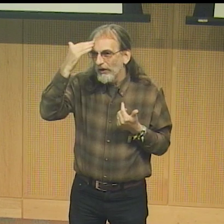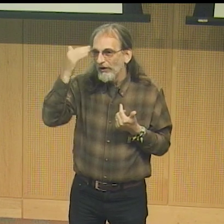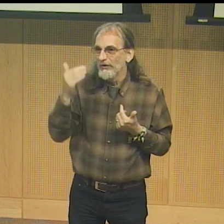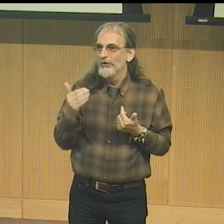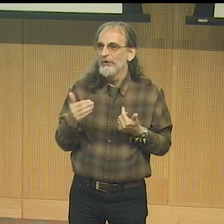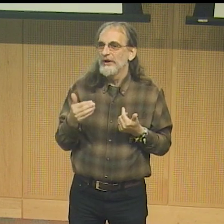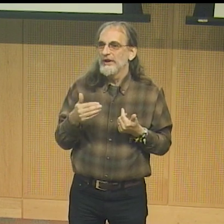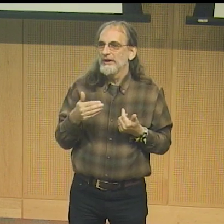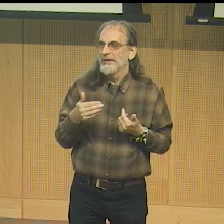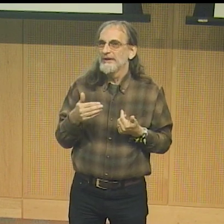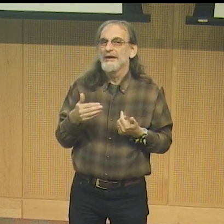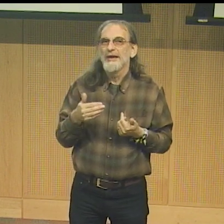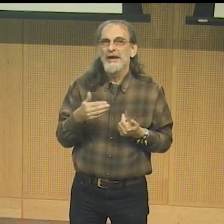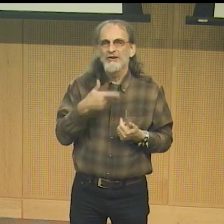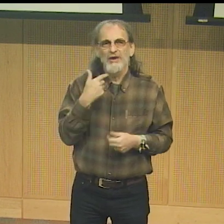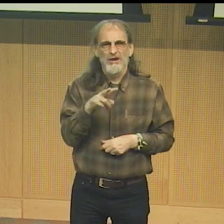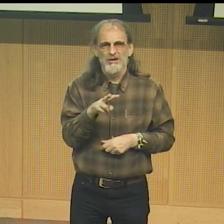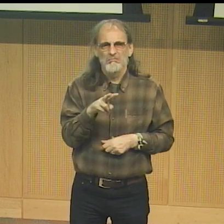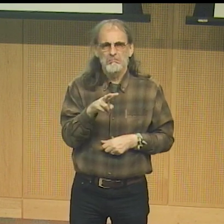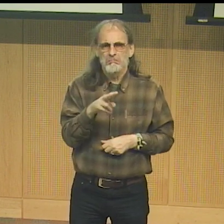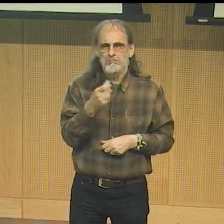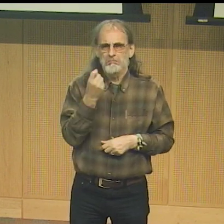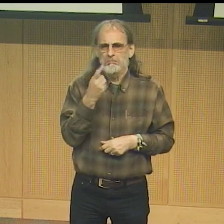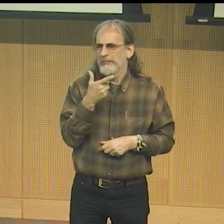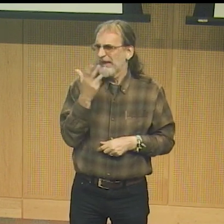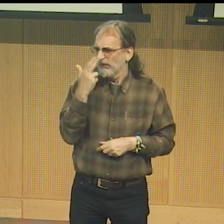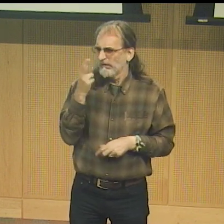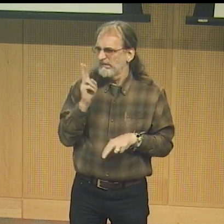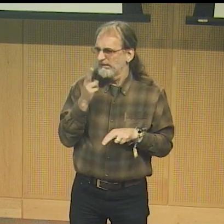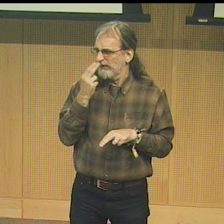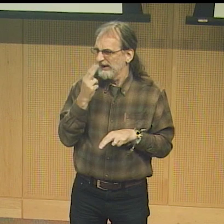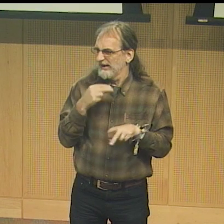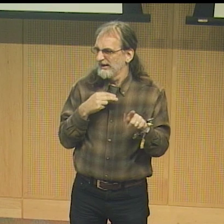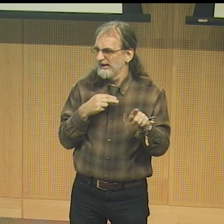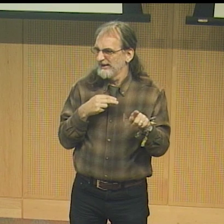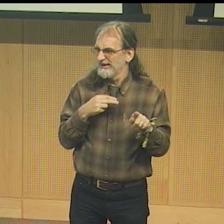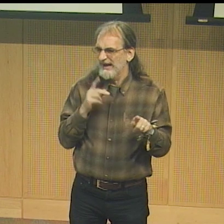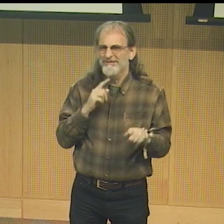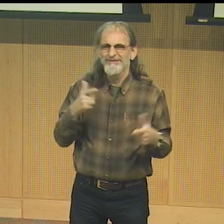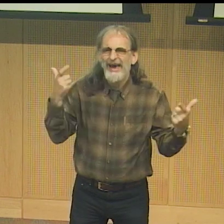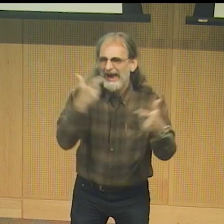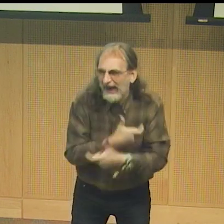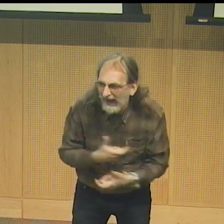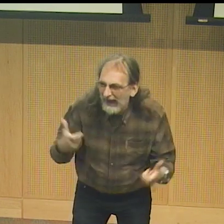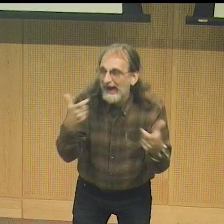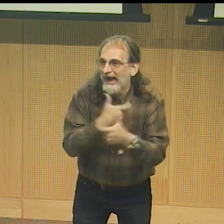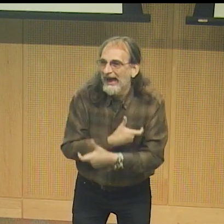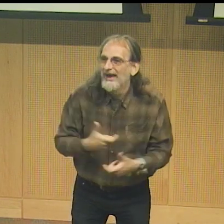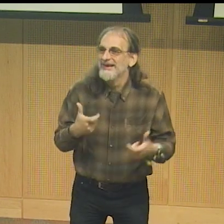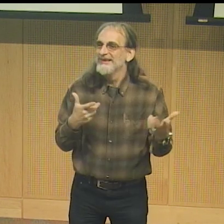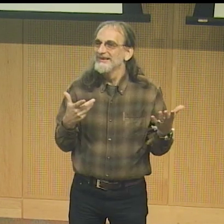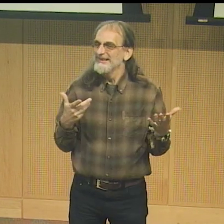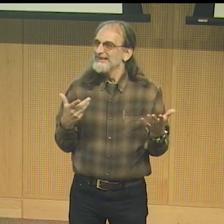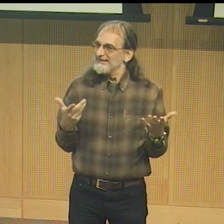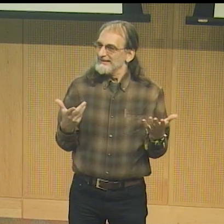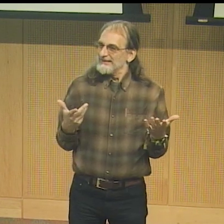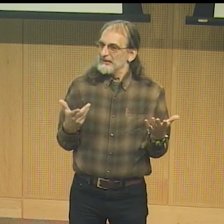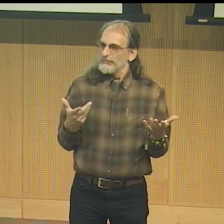We understand what's funny and what's not. Someone who's not of a Deaf experience culturally may not find certain things funny.